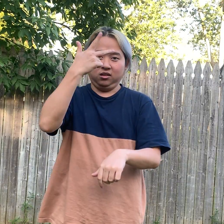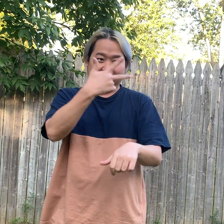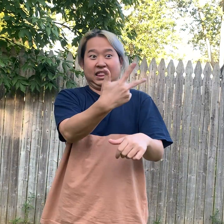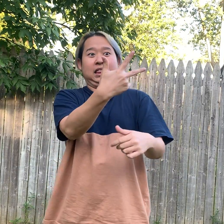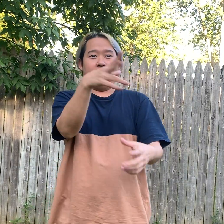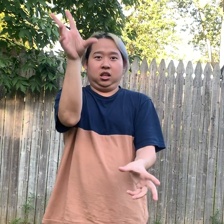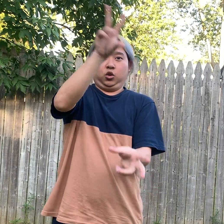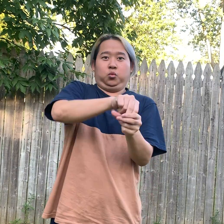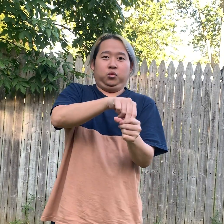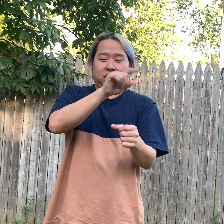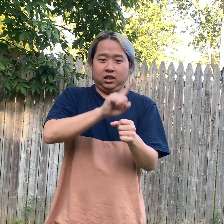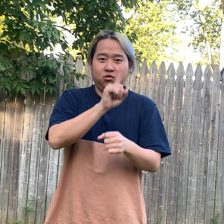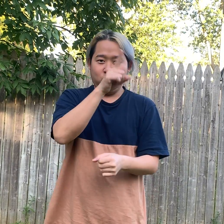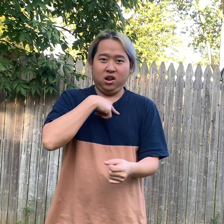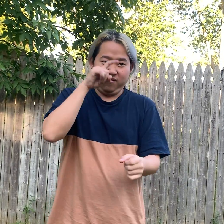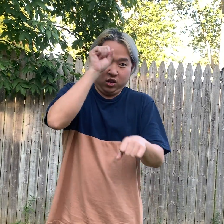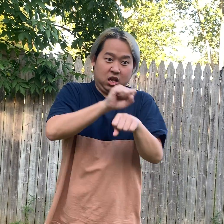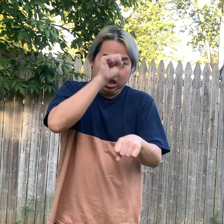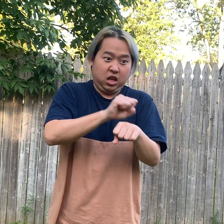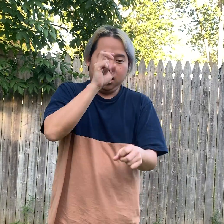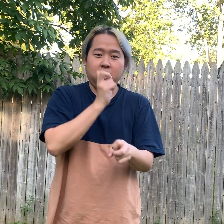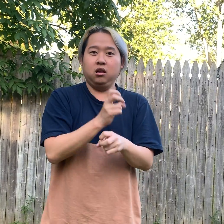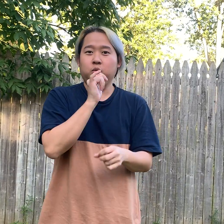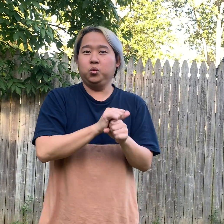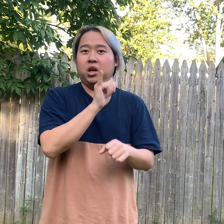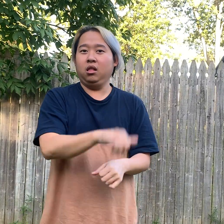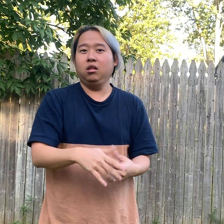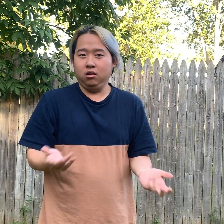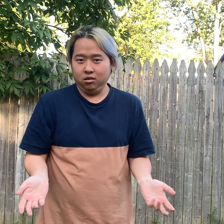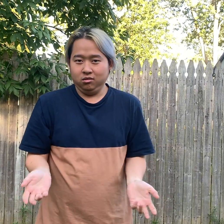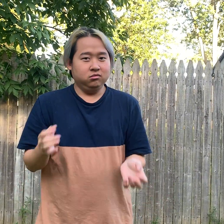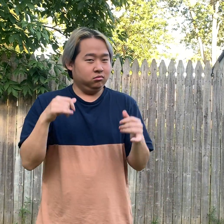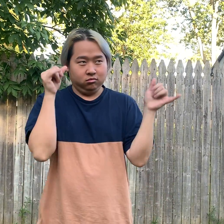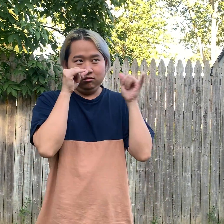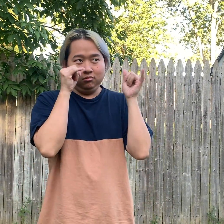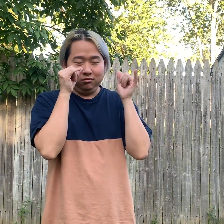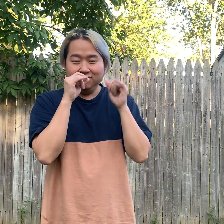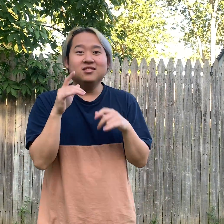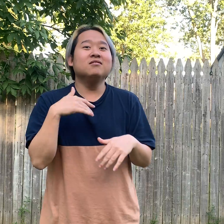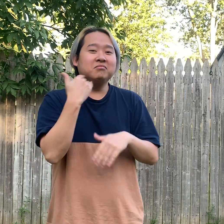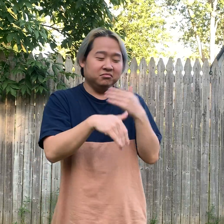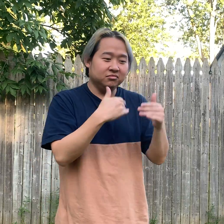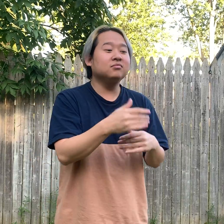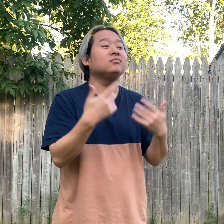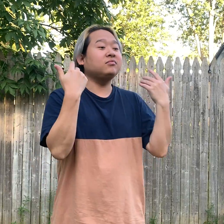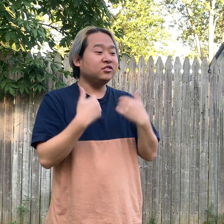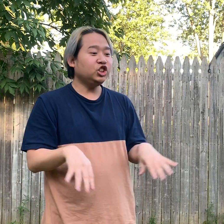So, I had the extra workload of learning two languages while also studying my coursework –